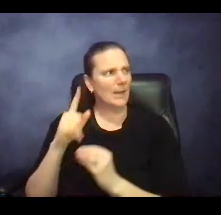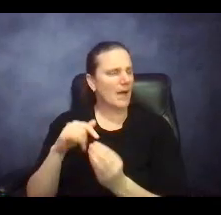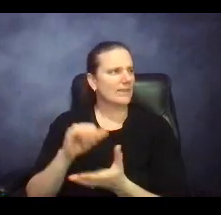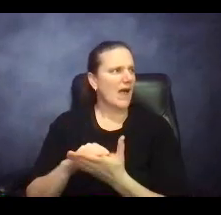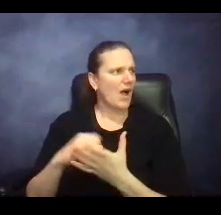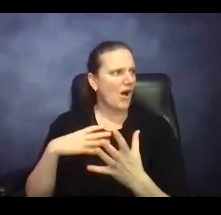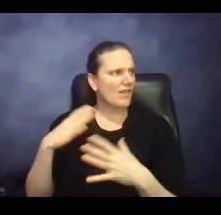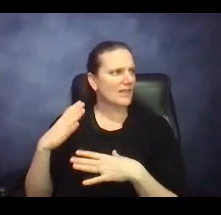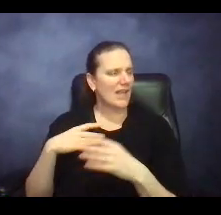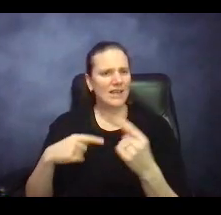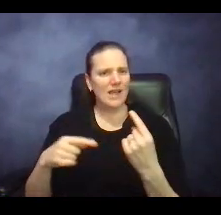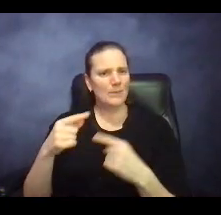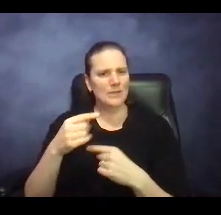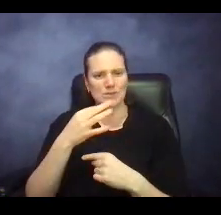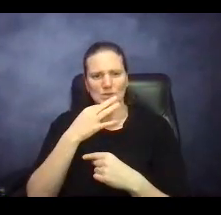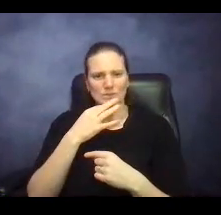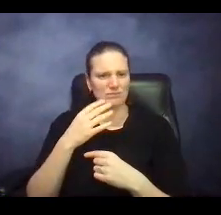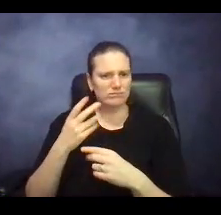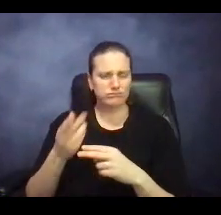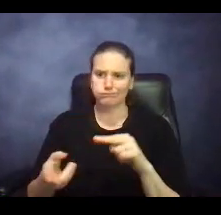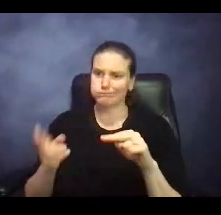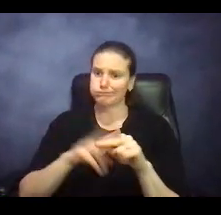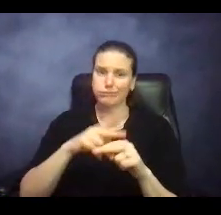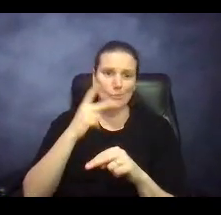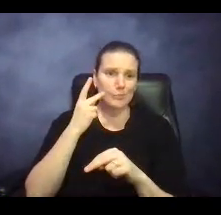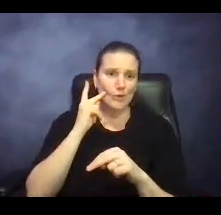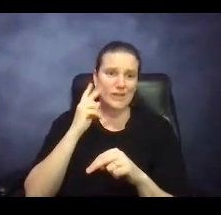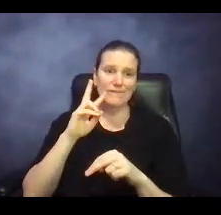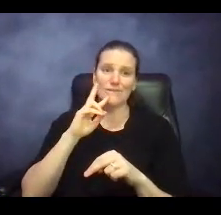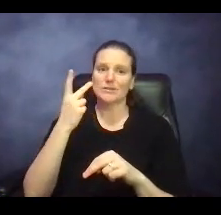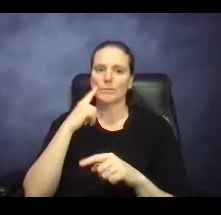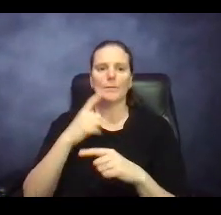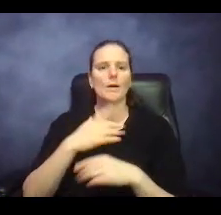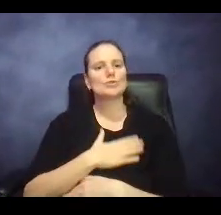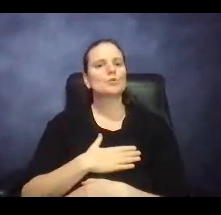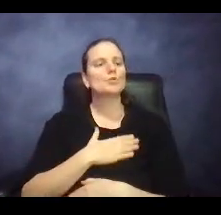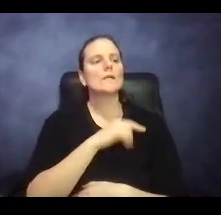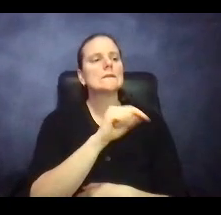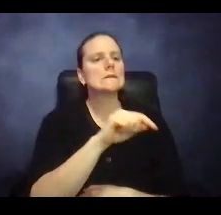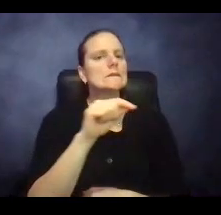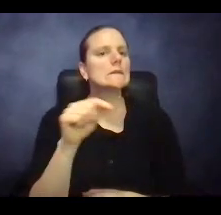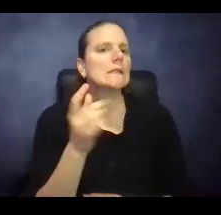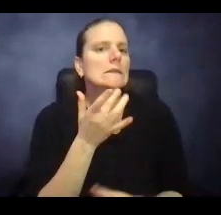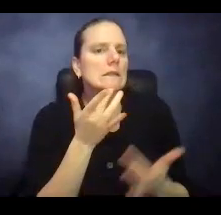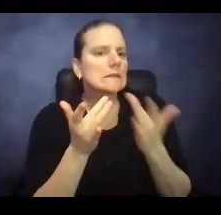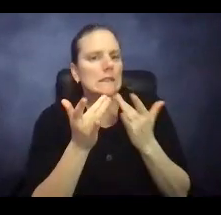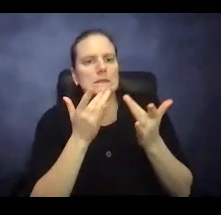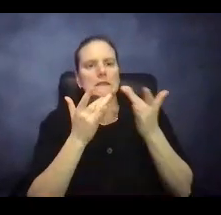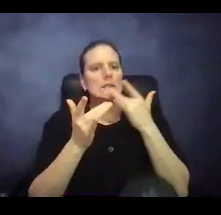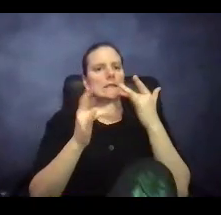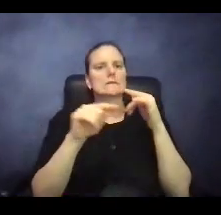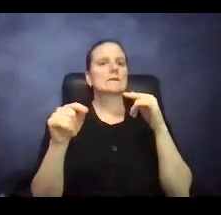to the holiday season two, just load up on your protein, load up on your vegetables, but still enjoy all the little sweet treats along the way. If you've got enough protein